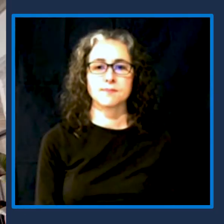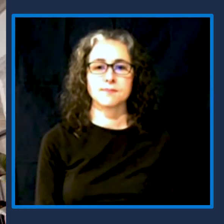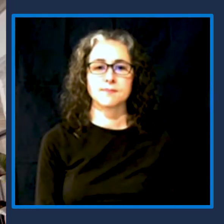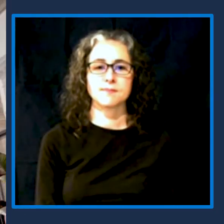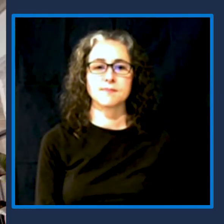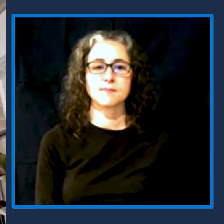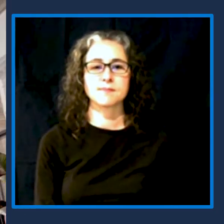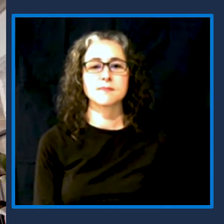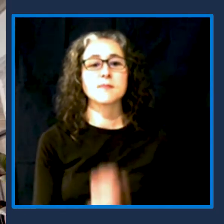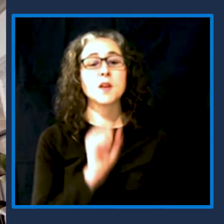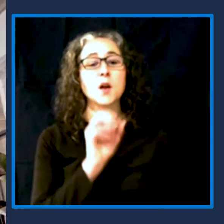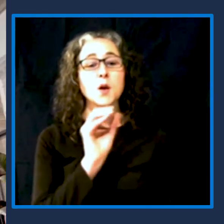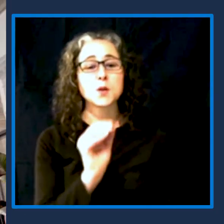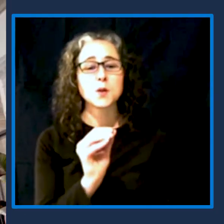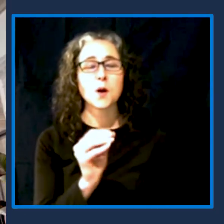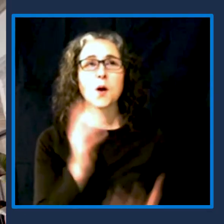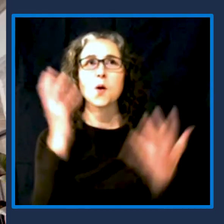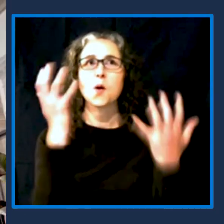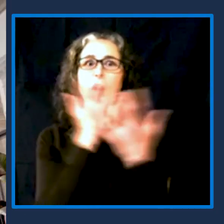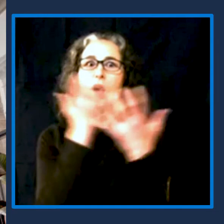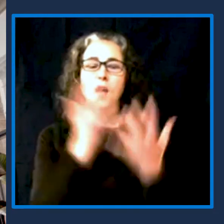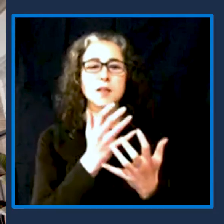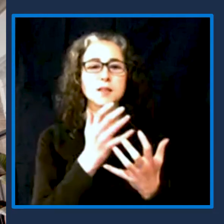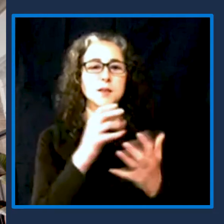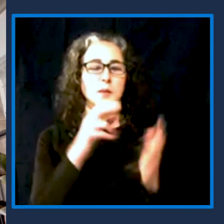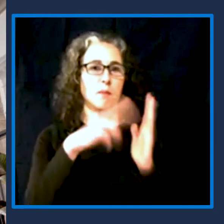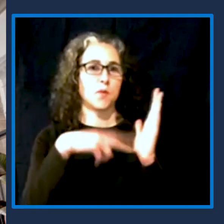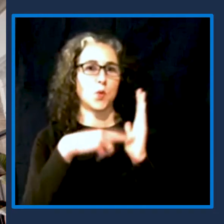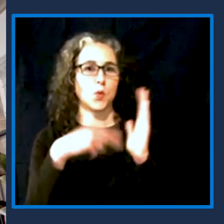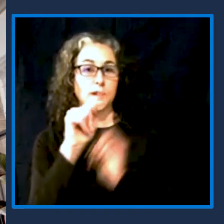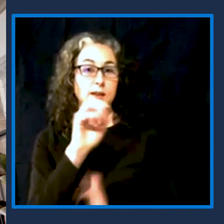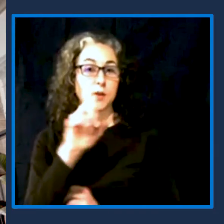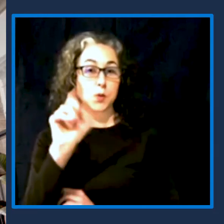so the wonderful thing about the reading tools that we just showed you is that claire who is at